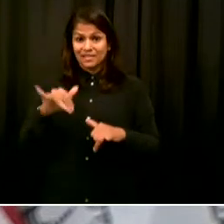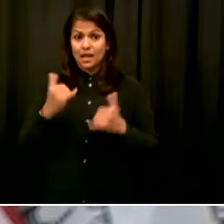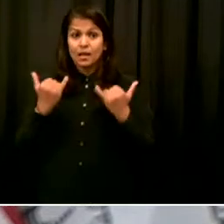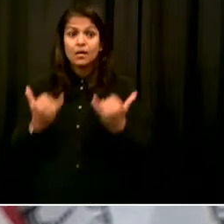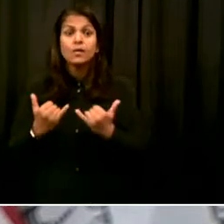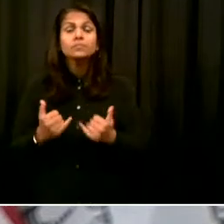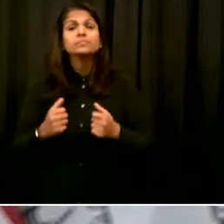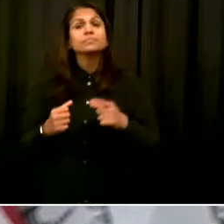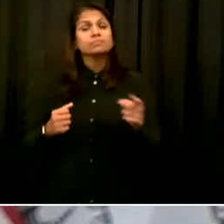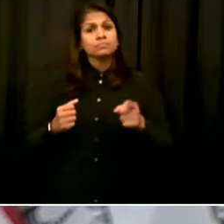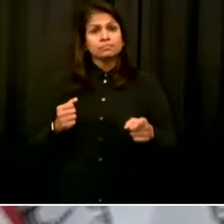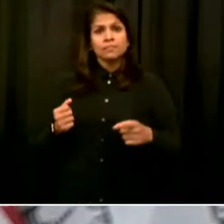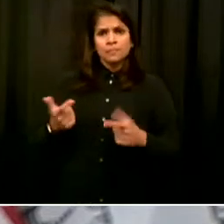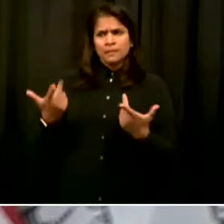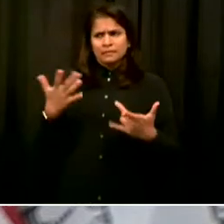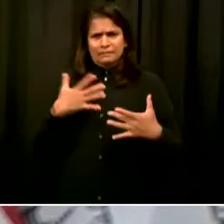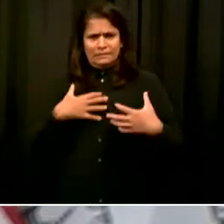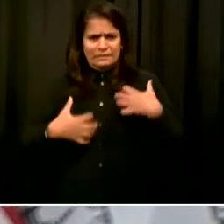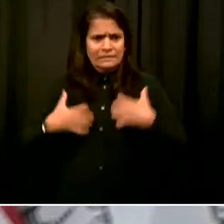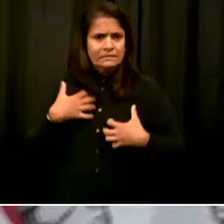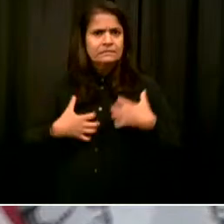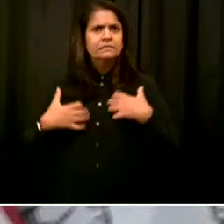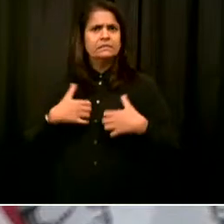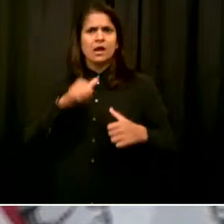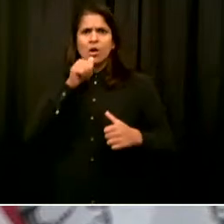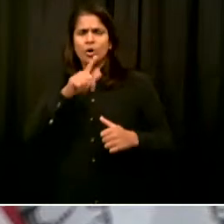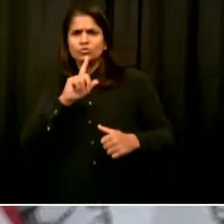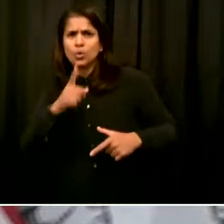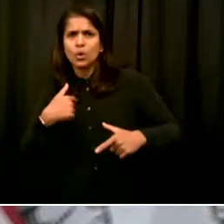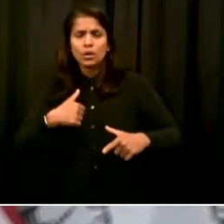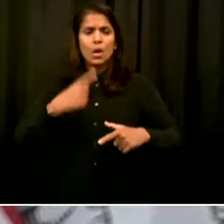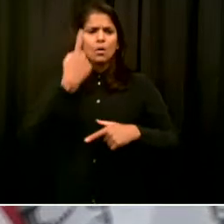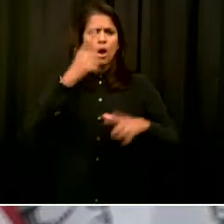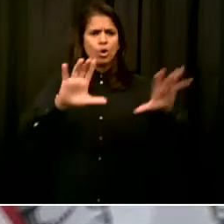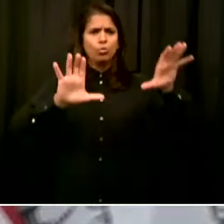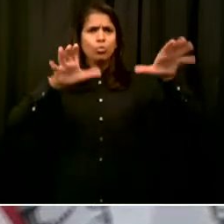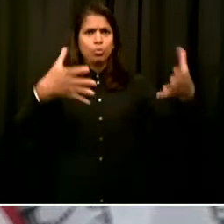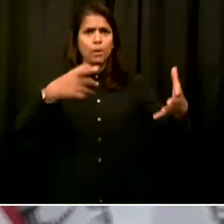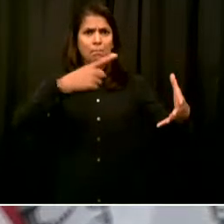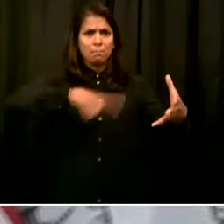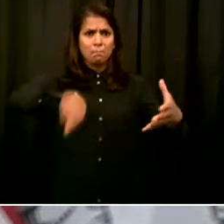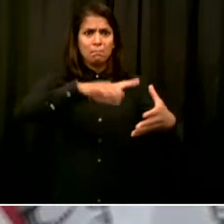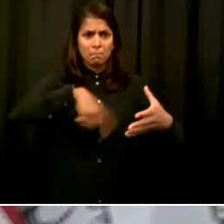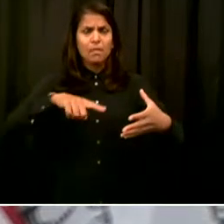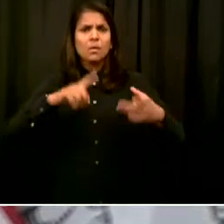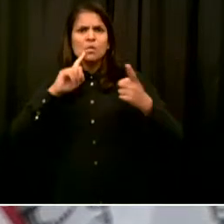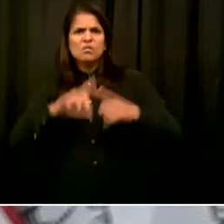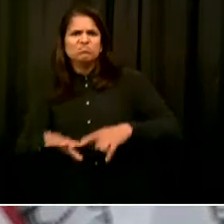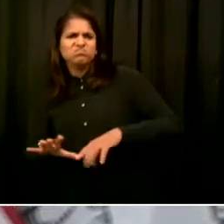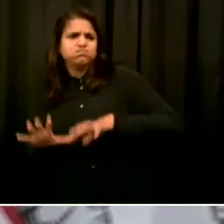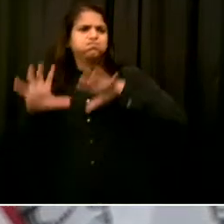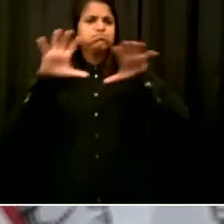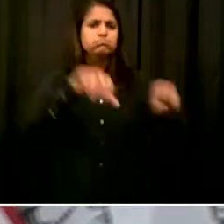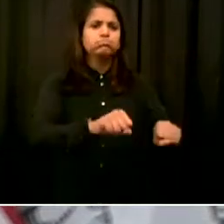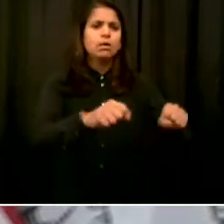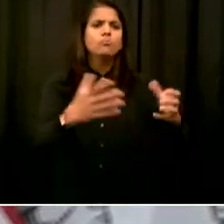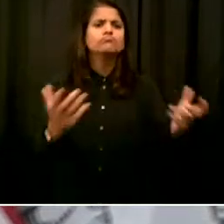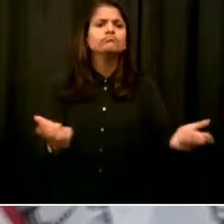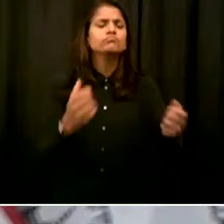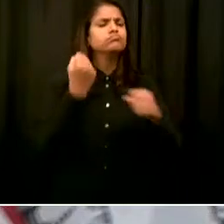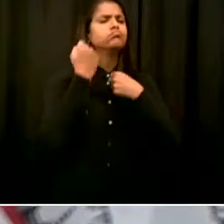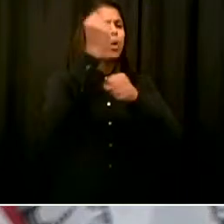CONCERNS FOR OTHER ORGANIZATIONS